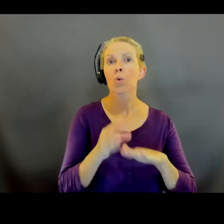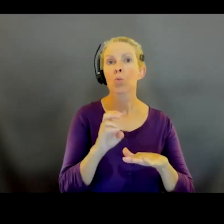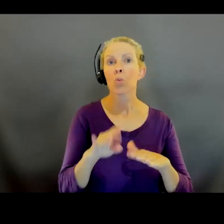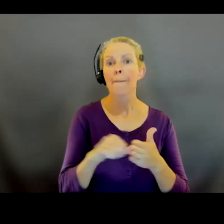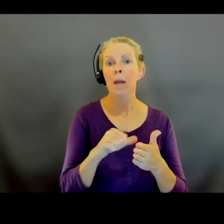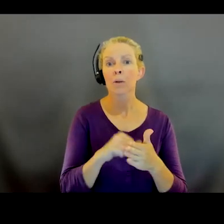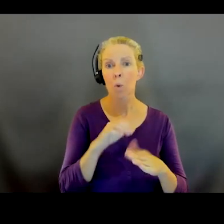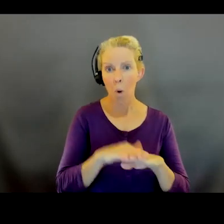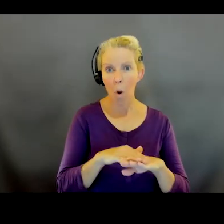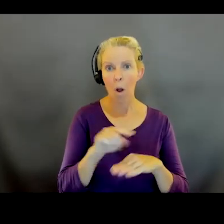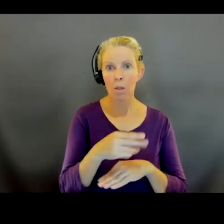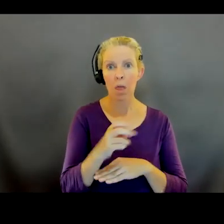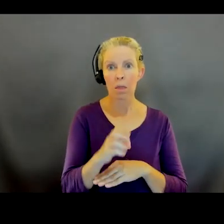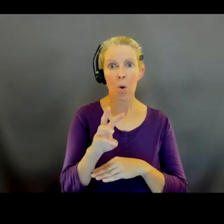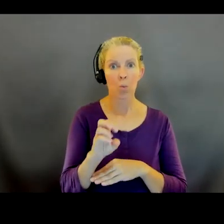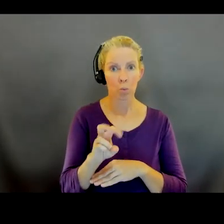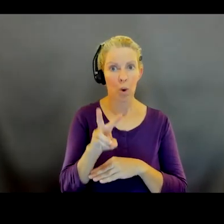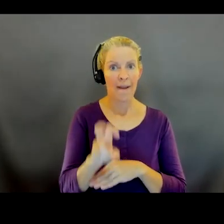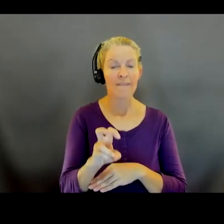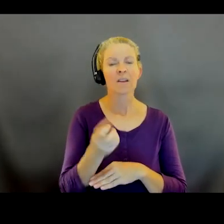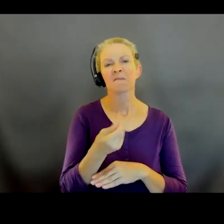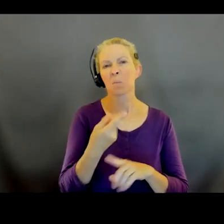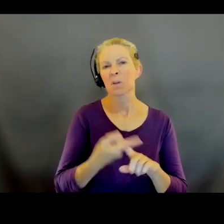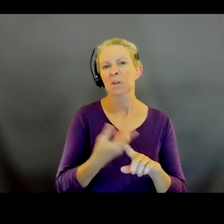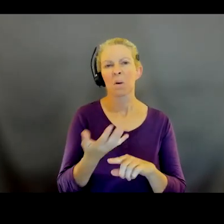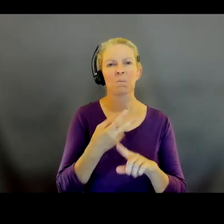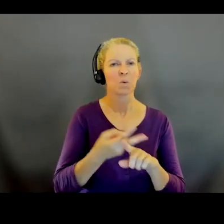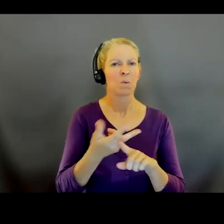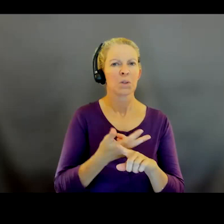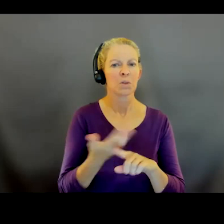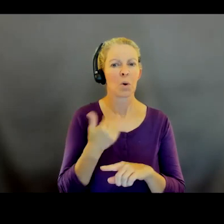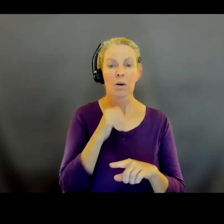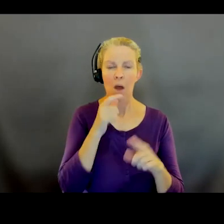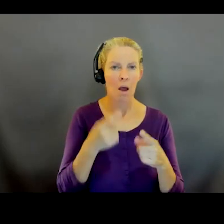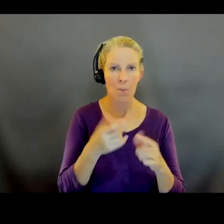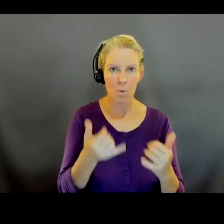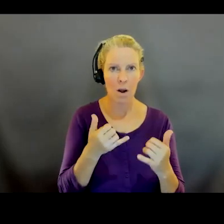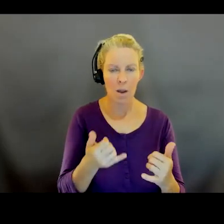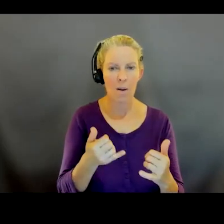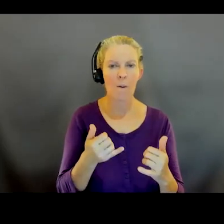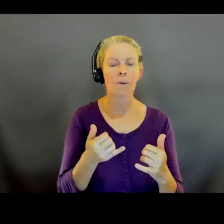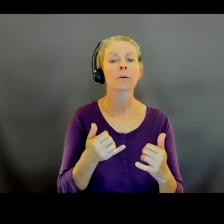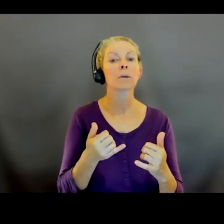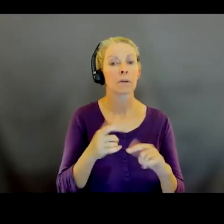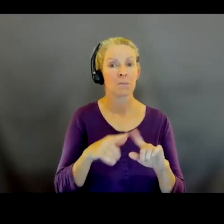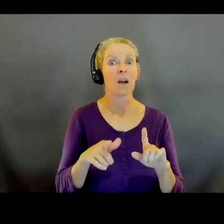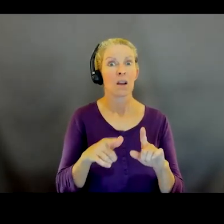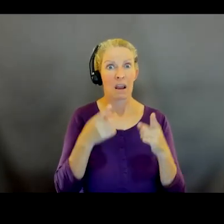and this was a few months ago. I do not think this is happening right now. But there was another